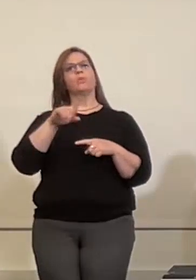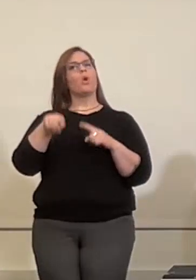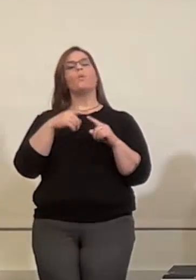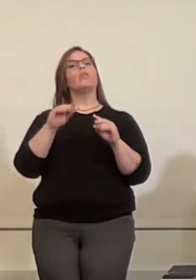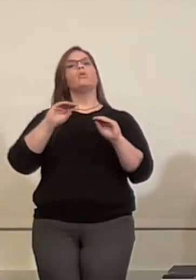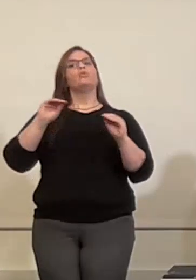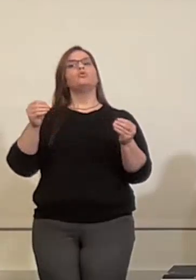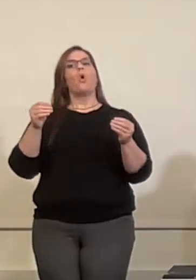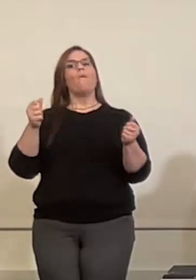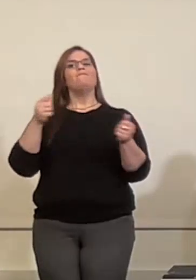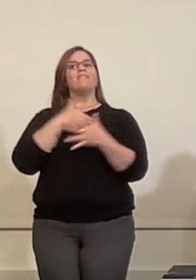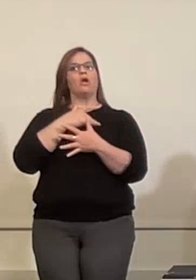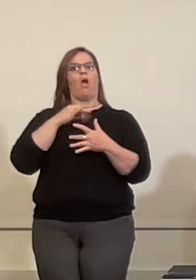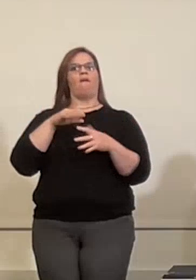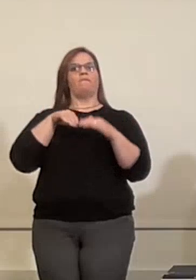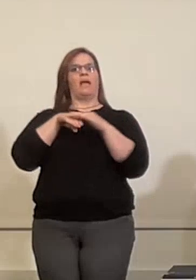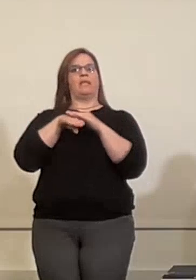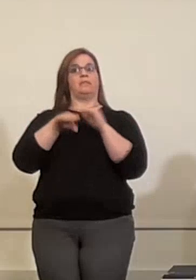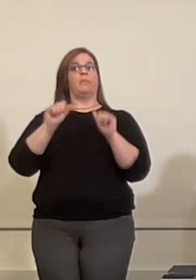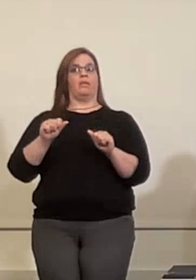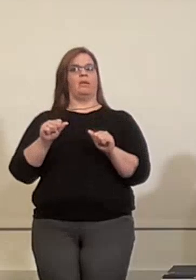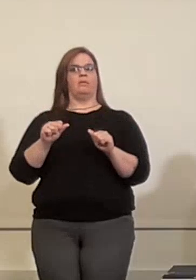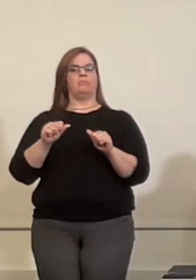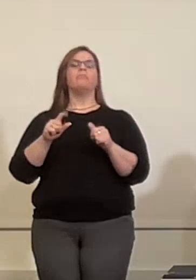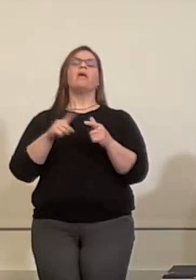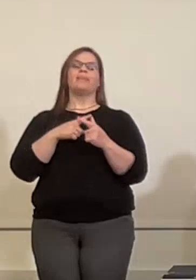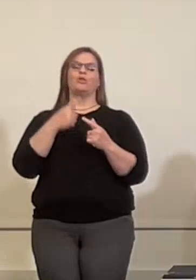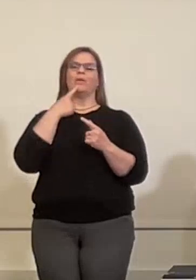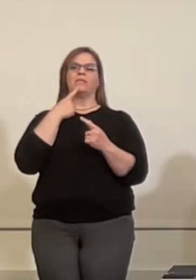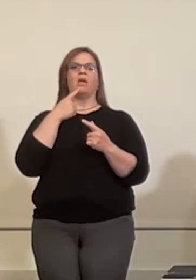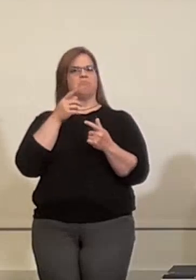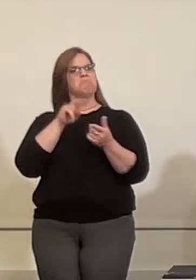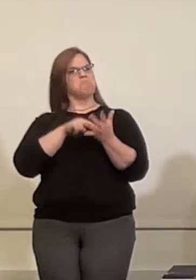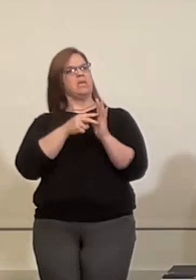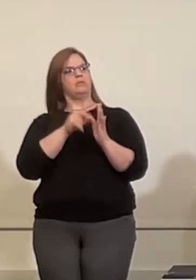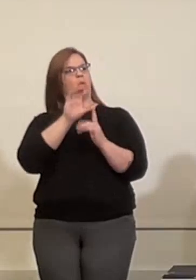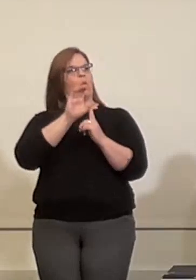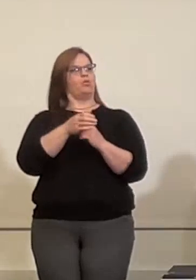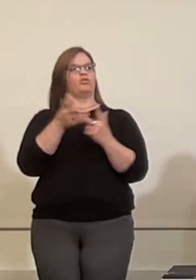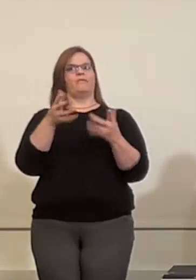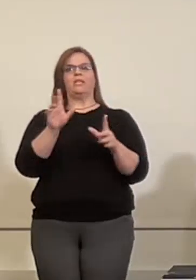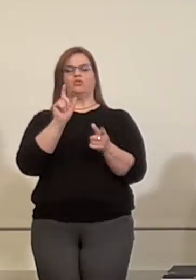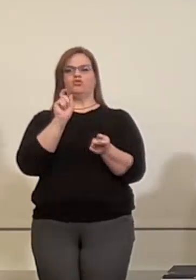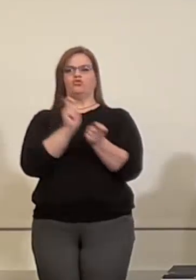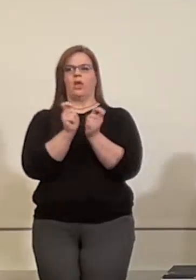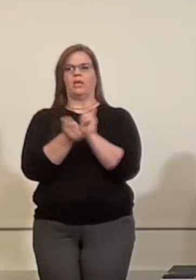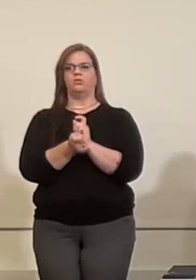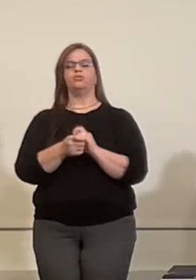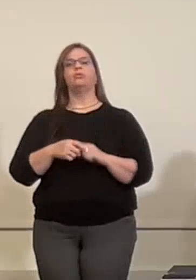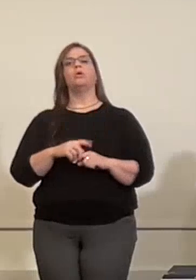accessibility. Then you can say culture is change. When they when our engineering team will do whatever is the